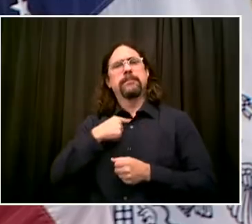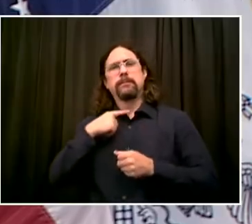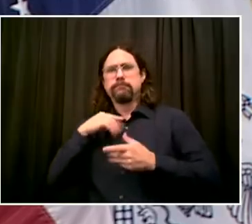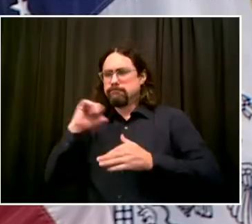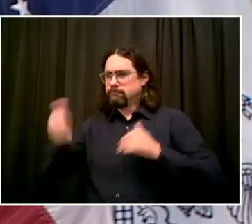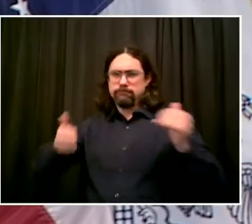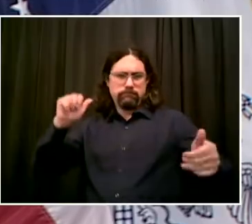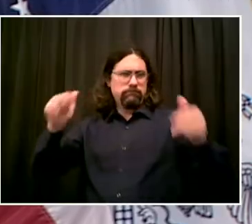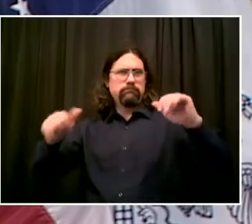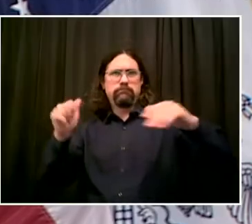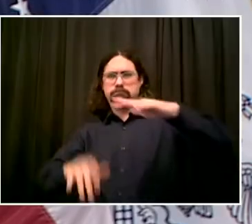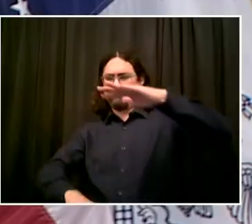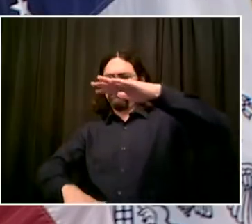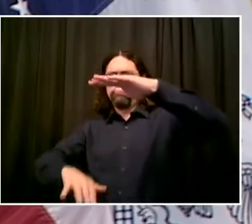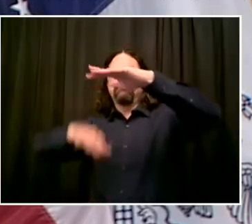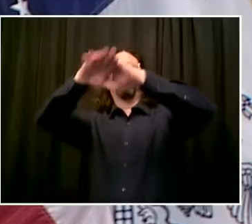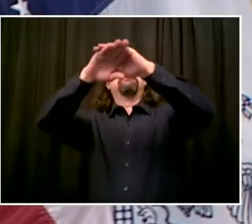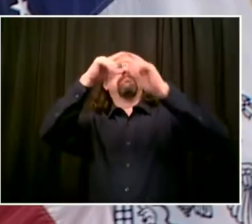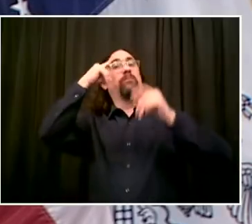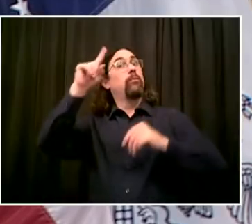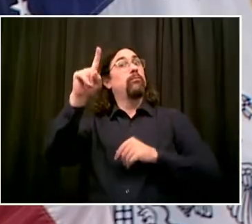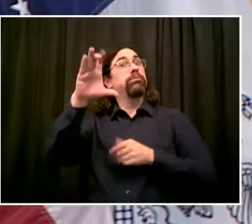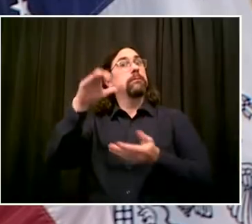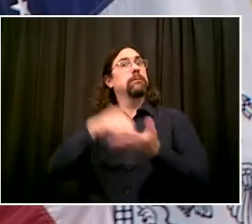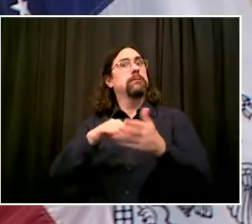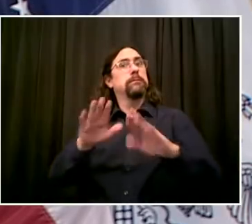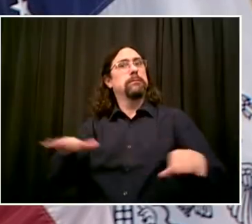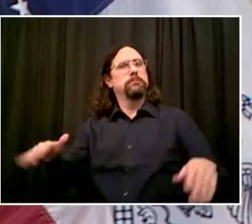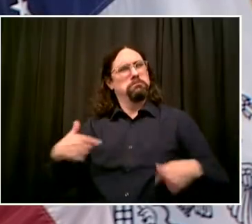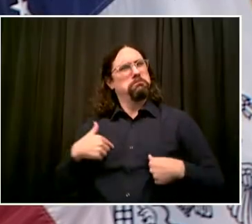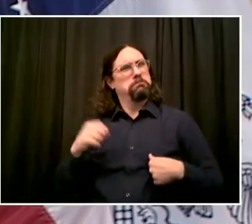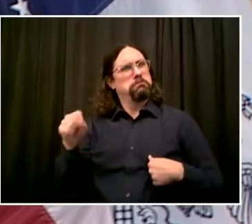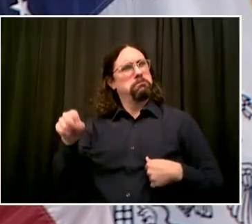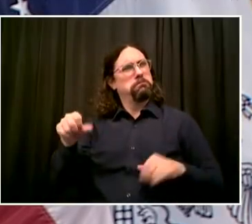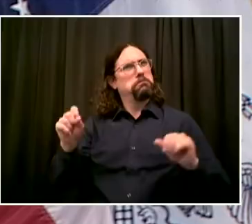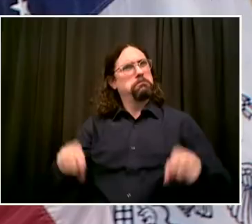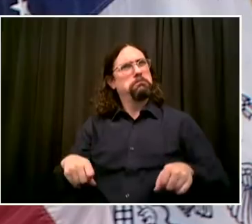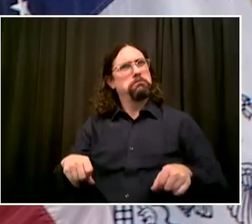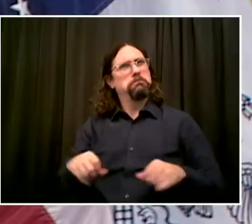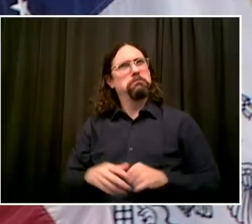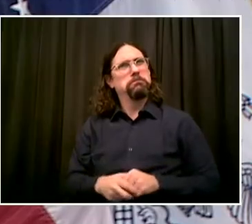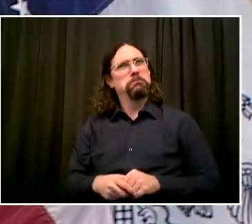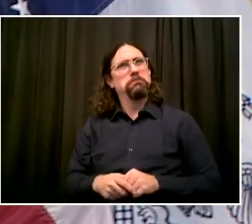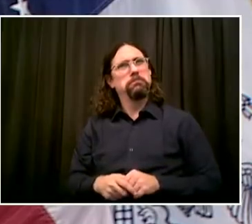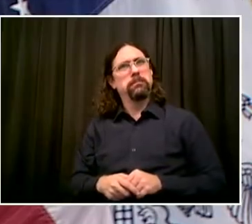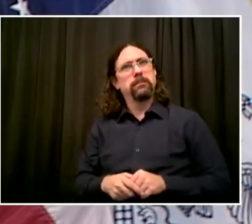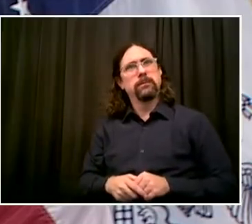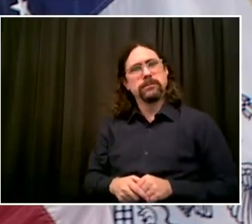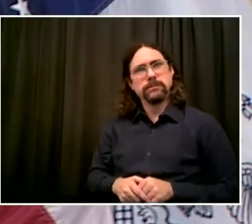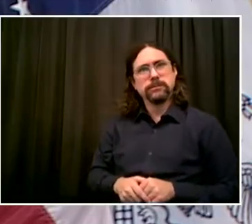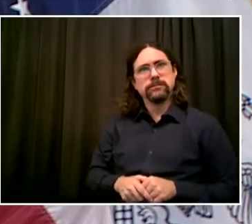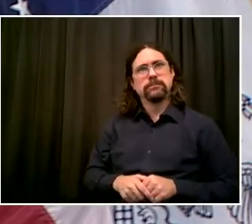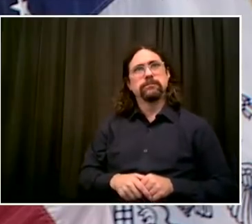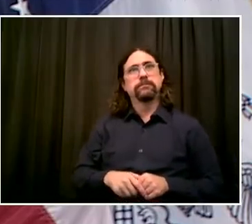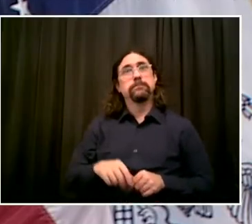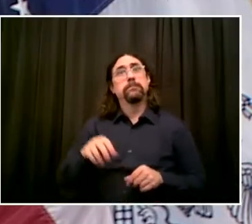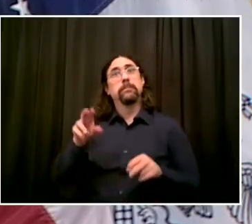I HAVE A LOT OF FAITH IN OUR ABILITY TO HIT THAT 100,000 MARK AND KEEP GOING. AS TO APPLICATNIOS, ETC.T, H ATIS STUFF THAT WE